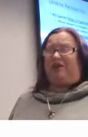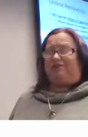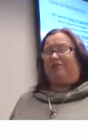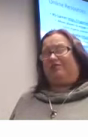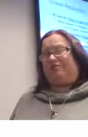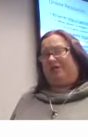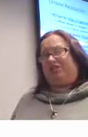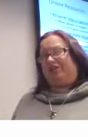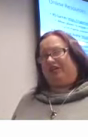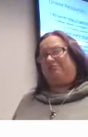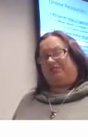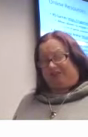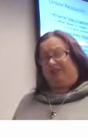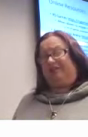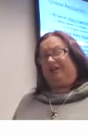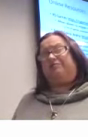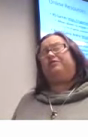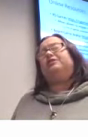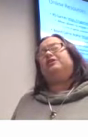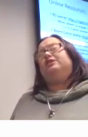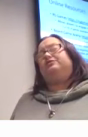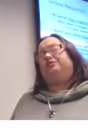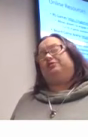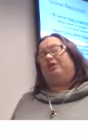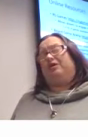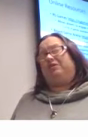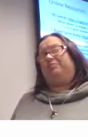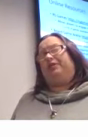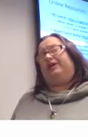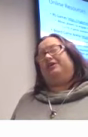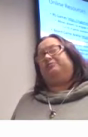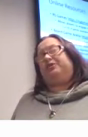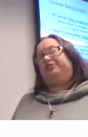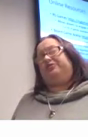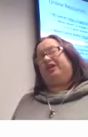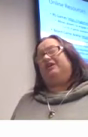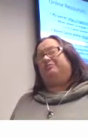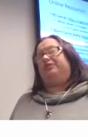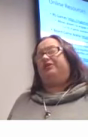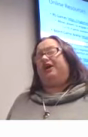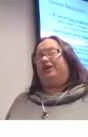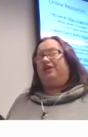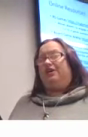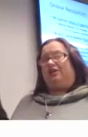Angie: People like us largely defunct unfortunately. Daniel: It hasn't updated for few years now.